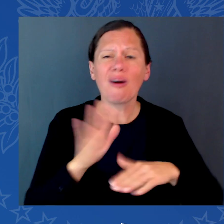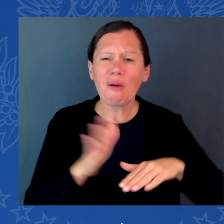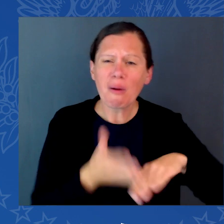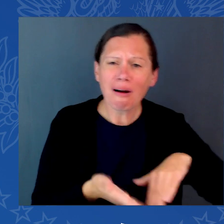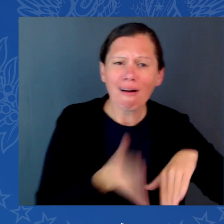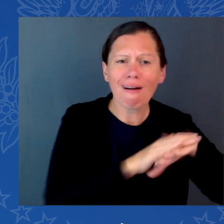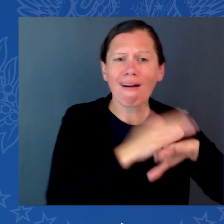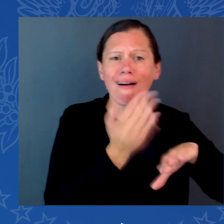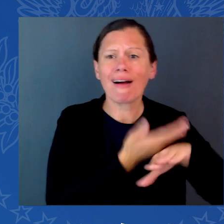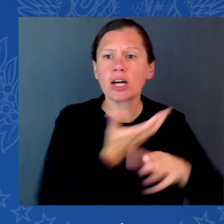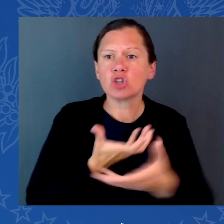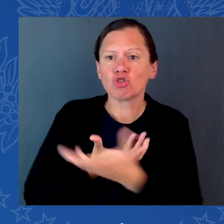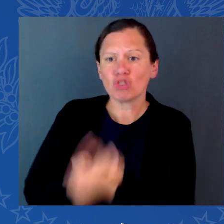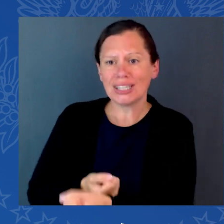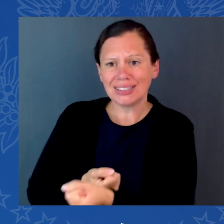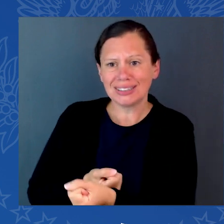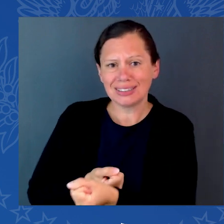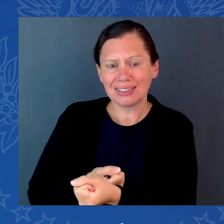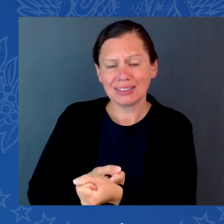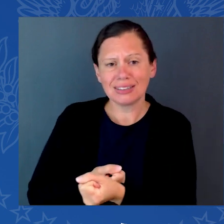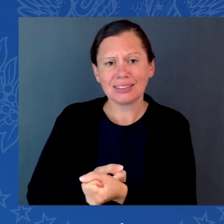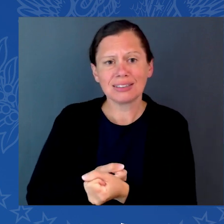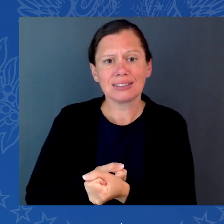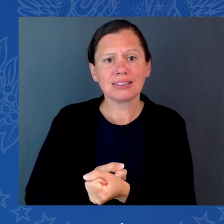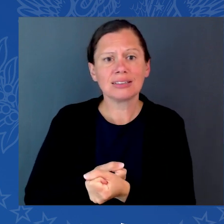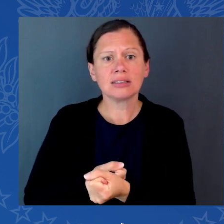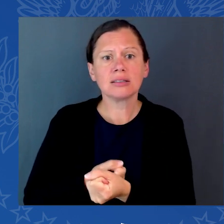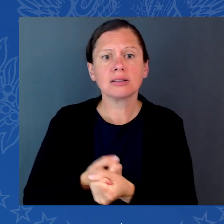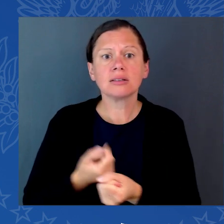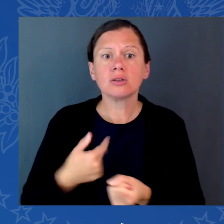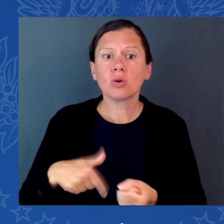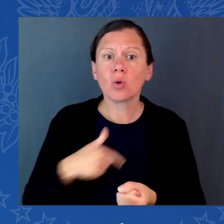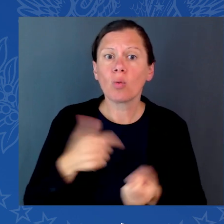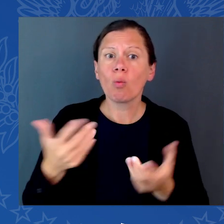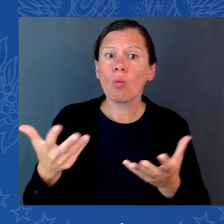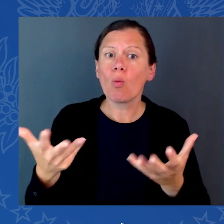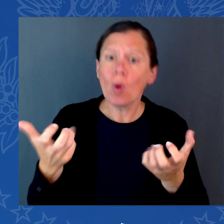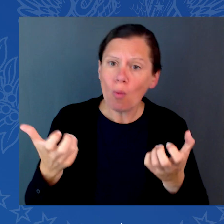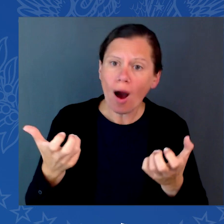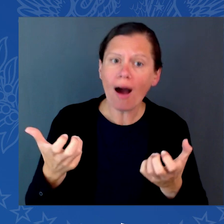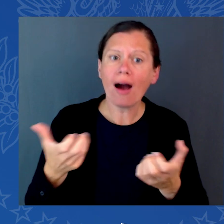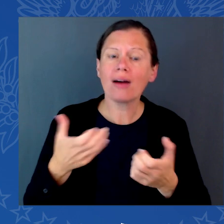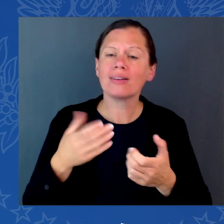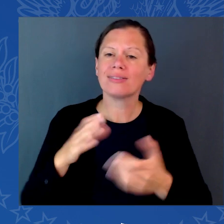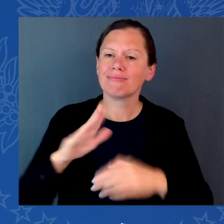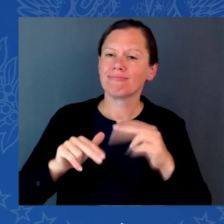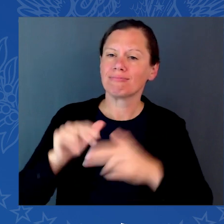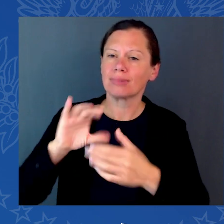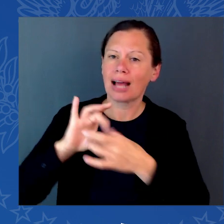For example, compliance with international norms, rules,